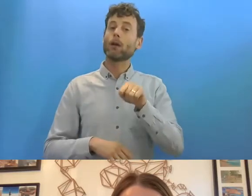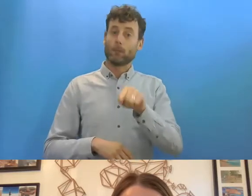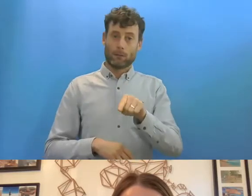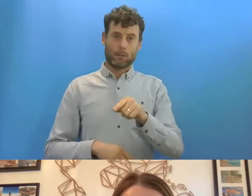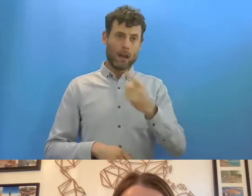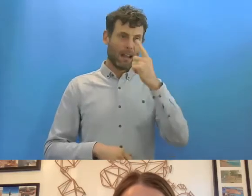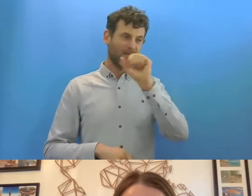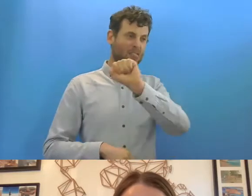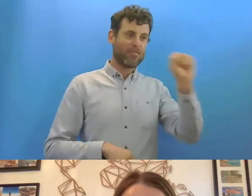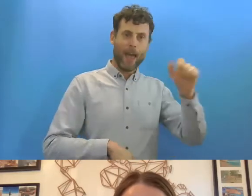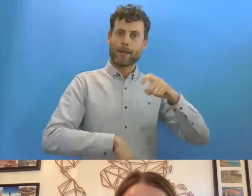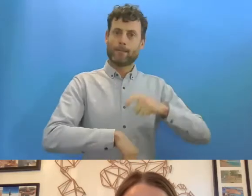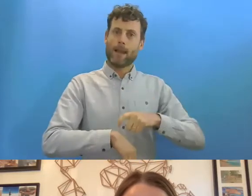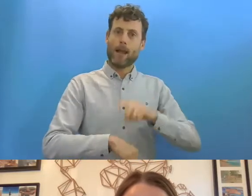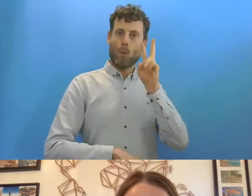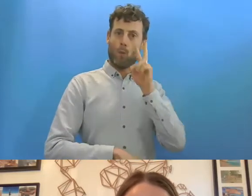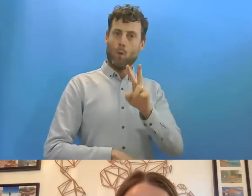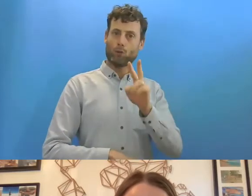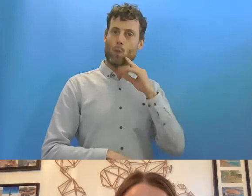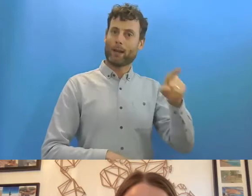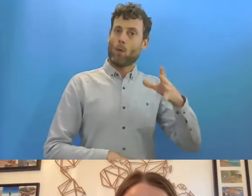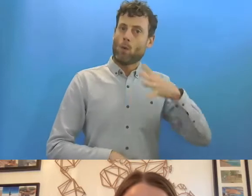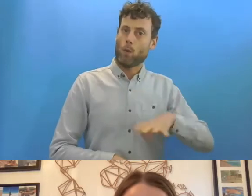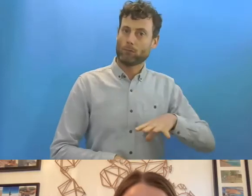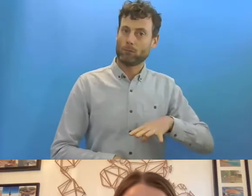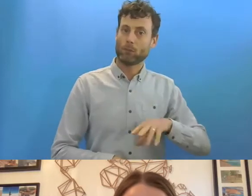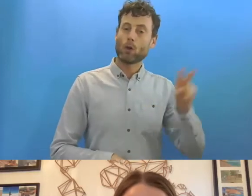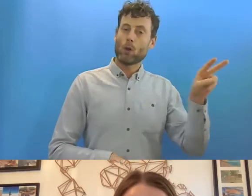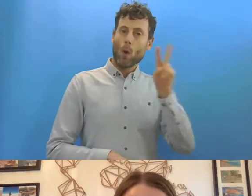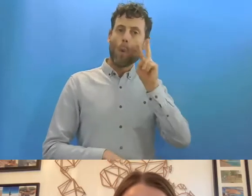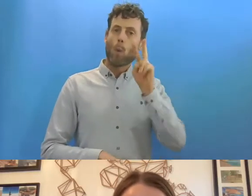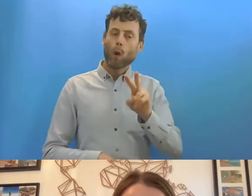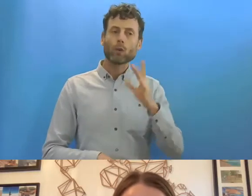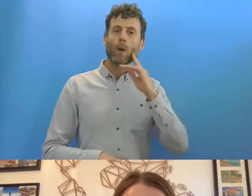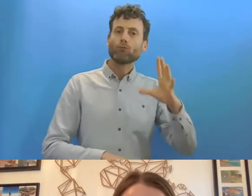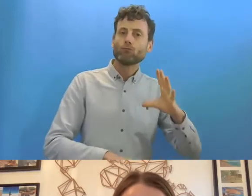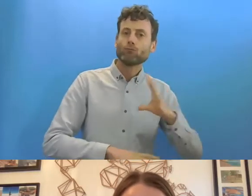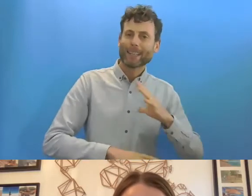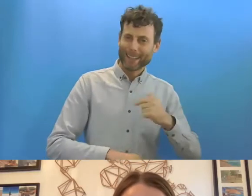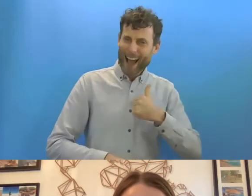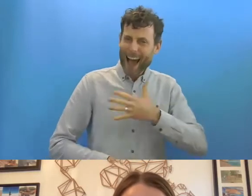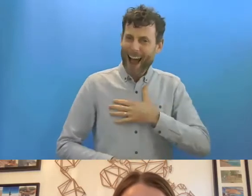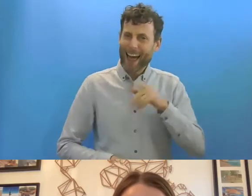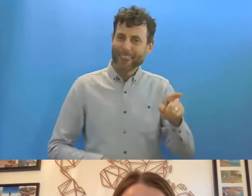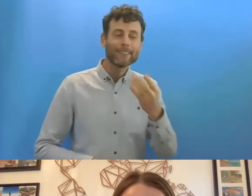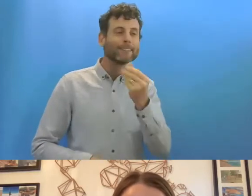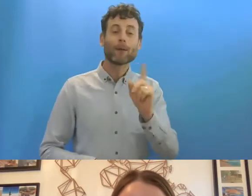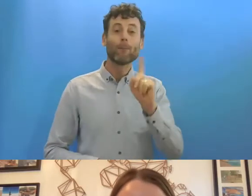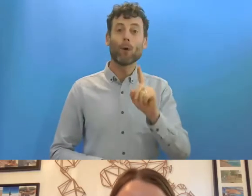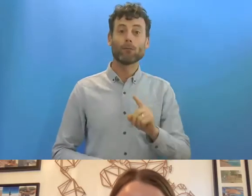Shows are available on demand, which wouldn't have been able to happen before. You can watch it at your own pace, which is brilliant, I love what was said earlier,